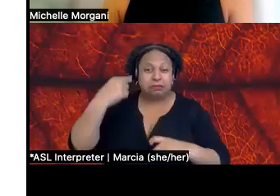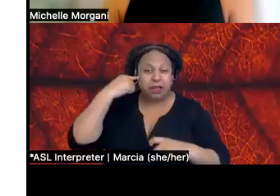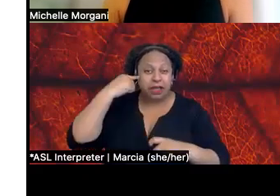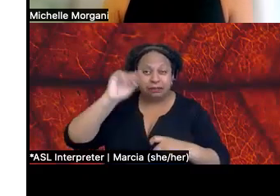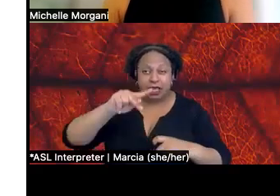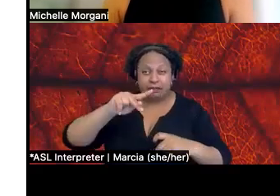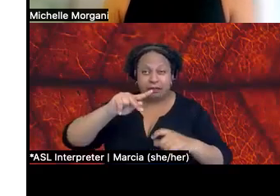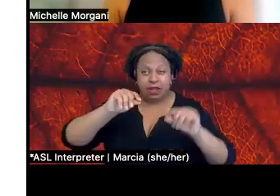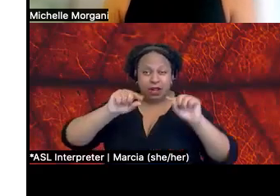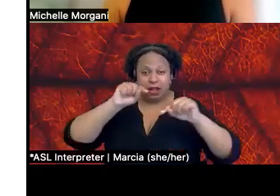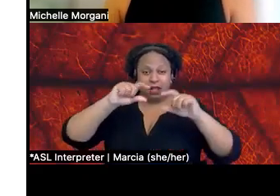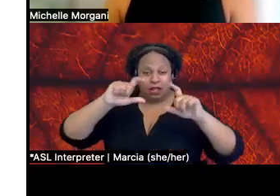Now we have a problem.